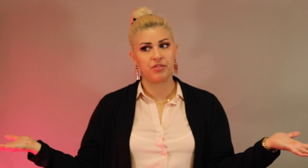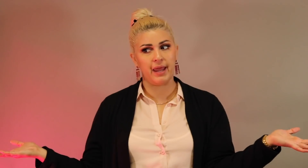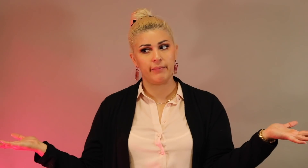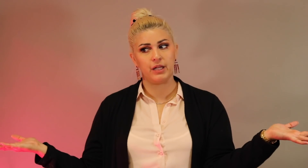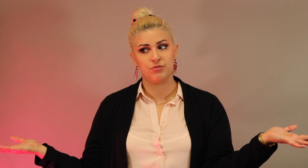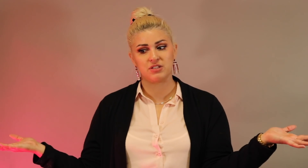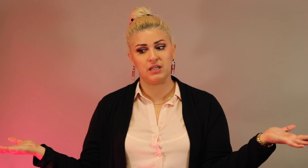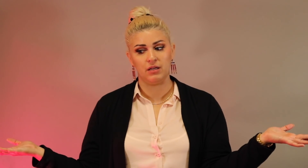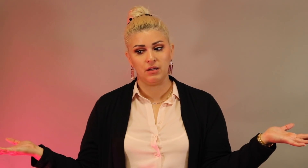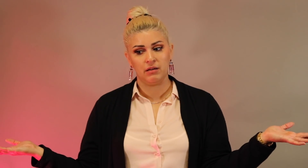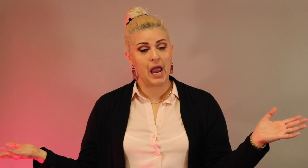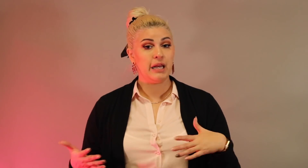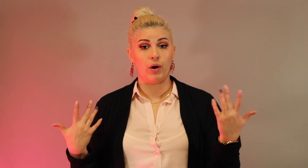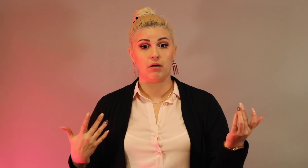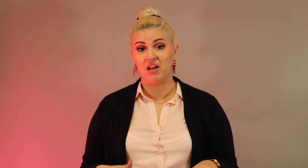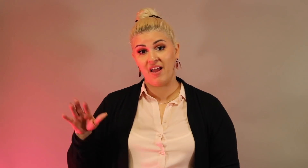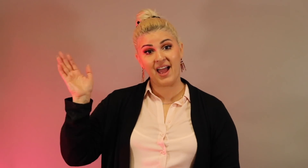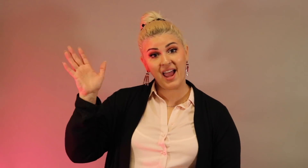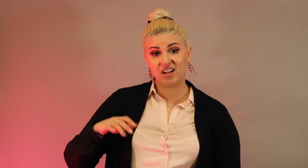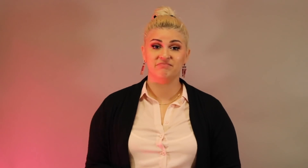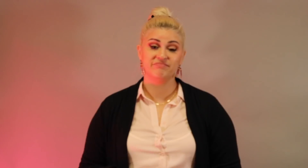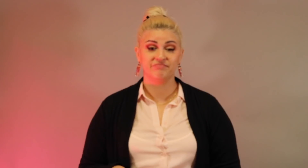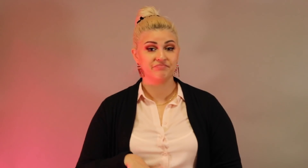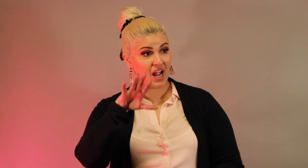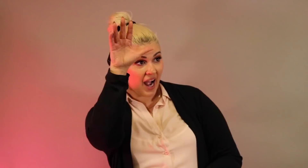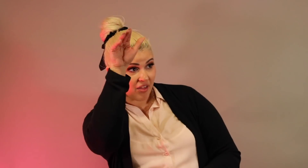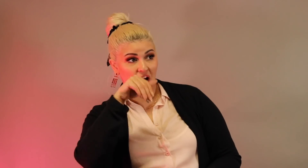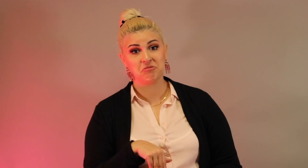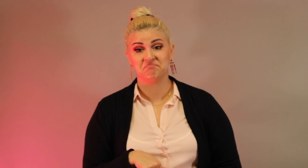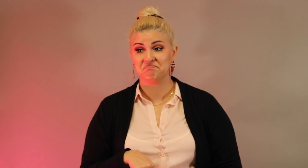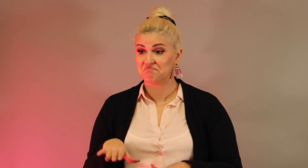with anybody you see anywhere. Hey, hi there.